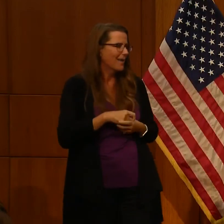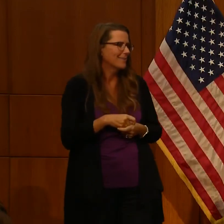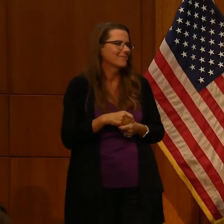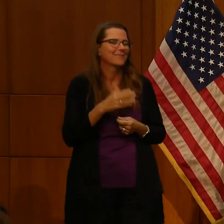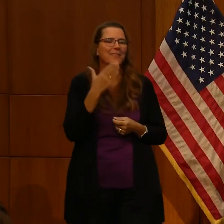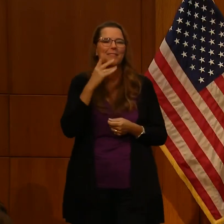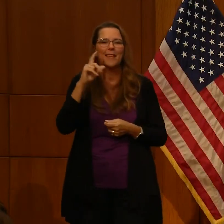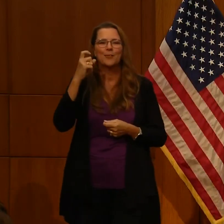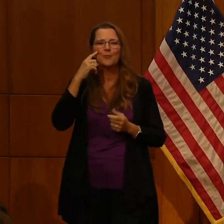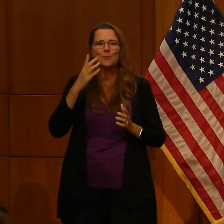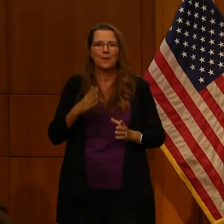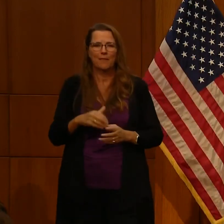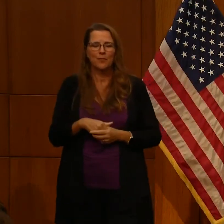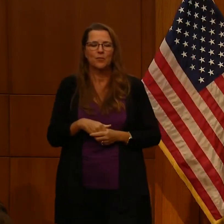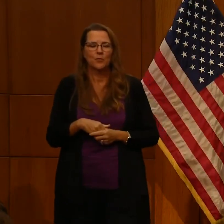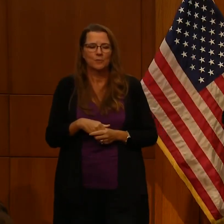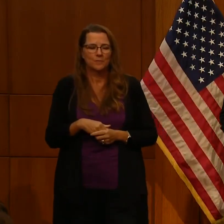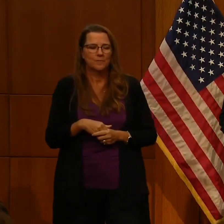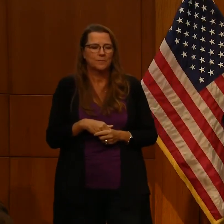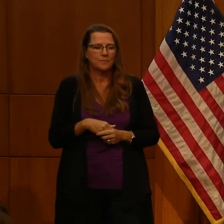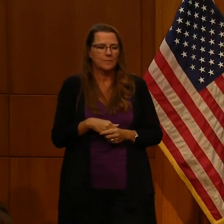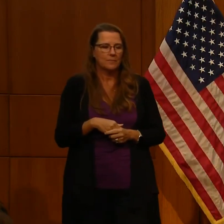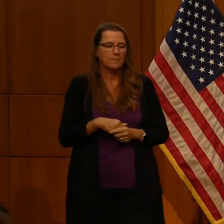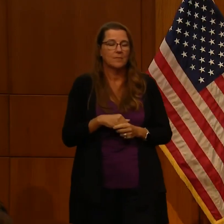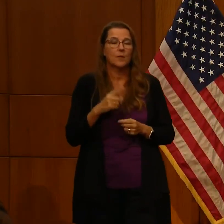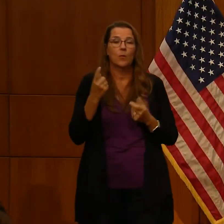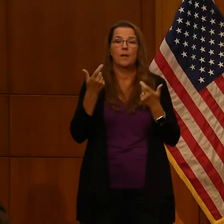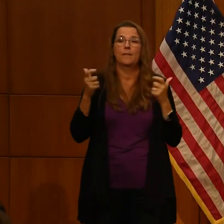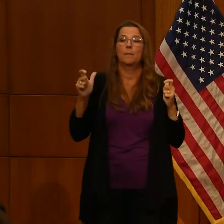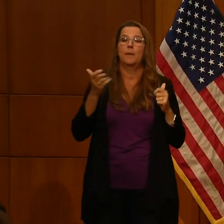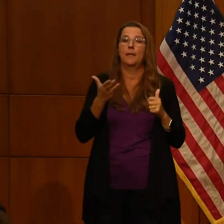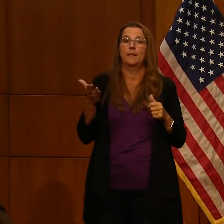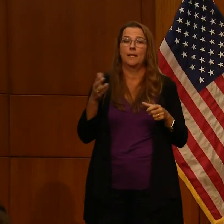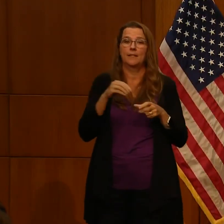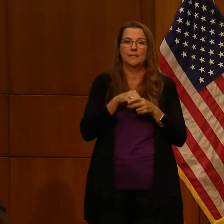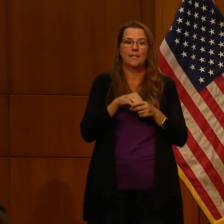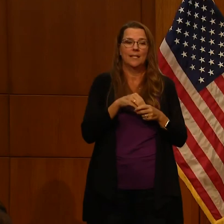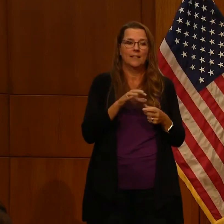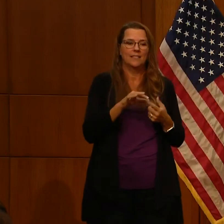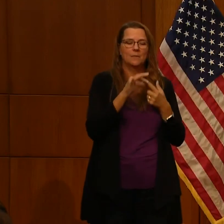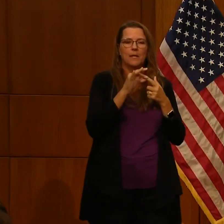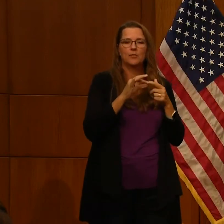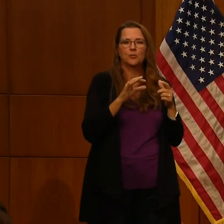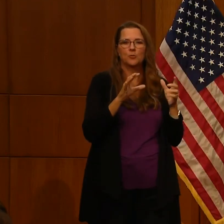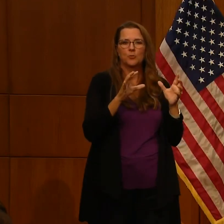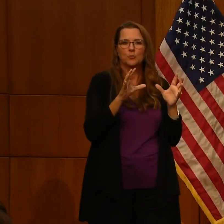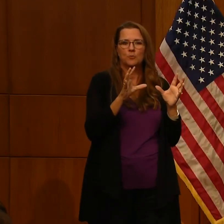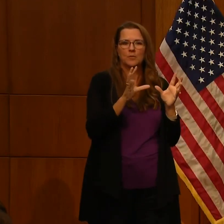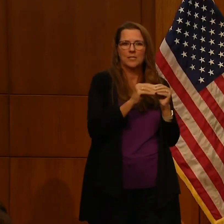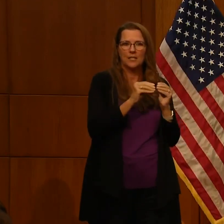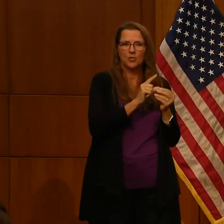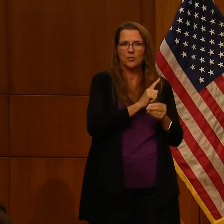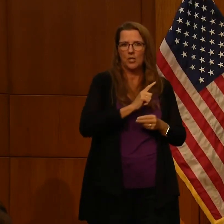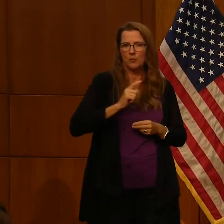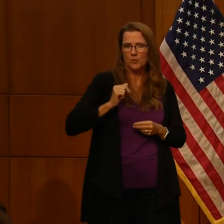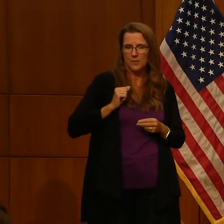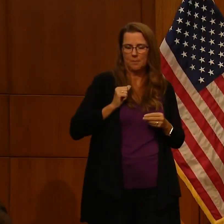YOU'RE ADDRESSING IT. THANK YOU NOT TO PUT YOU ON THE SPOT. THANK YOU, GOVERNOR. UH ONE OF THE BIG THINGS THAT'S GOING ON RIGHT NOW IS IN THE SPECIAL